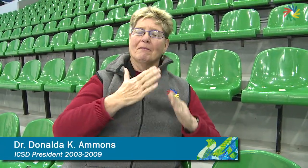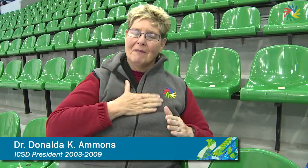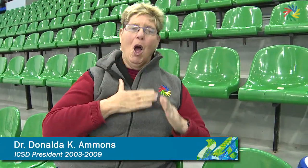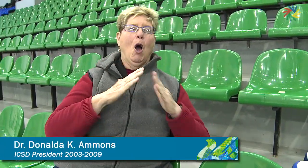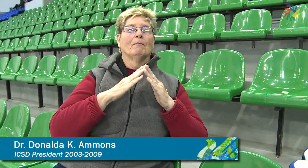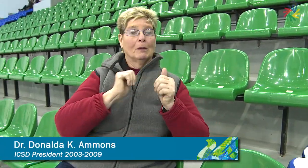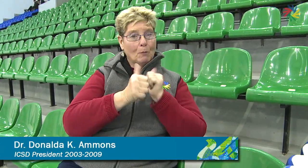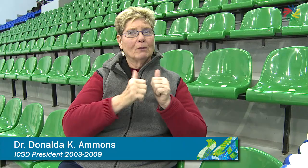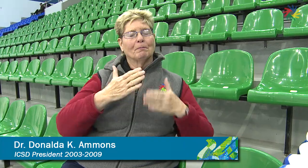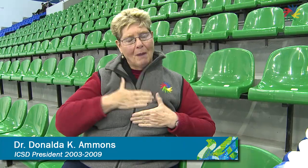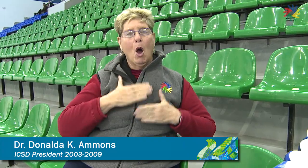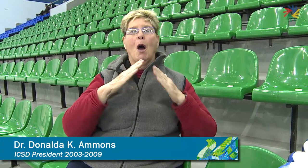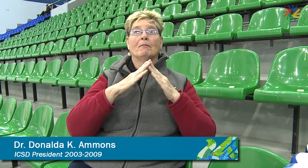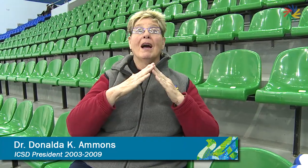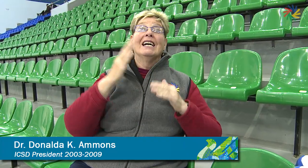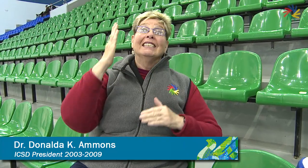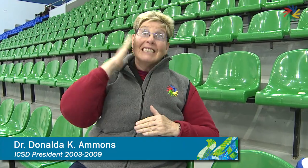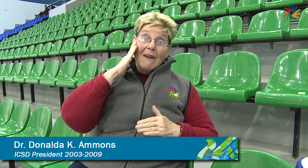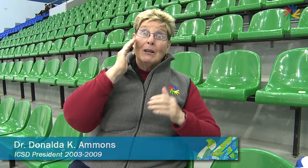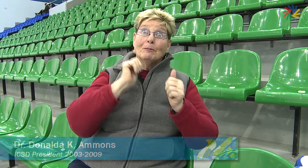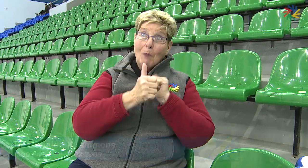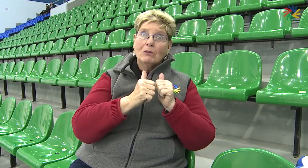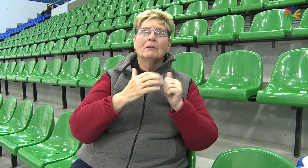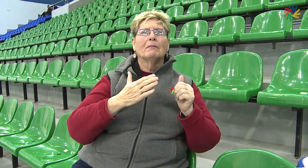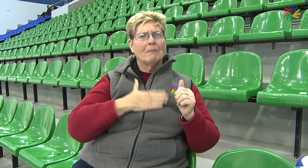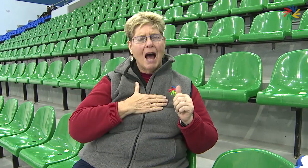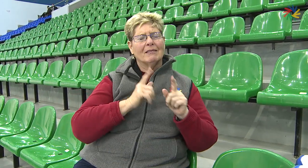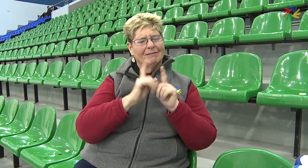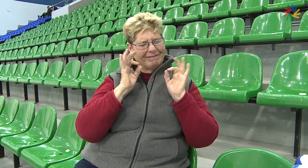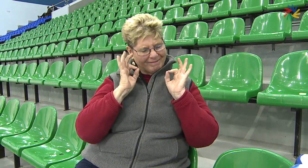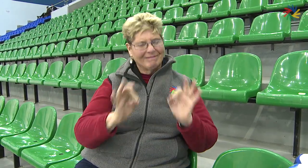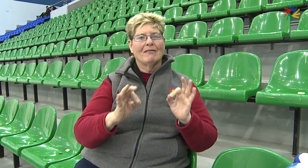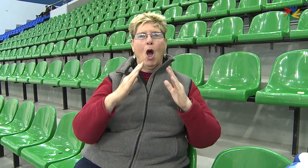This is my home. Sports is my home. Deaf sports is my true home.